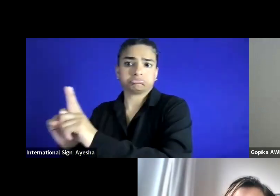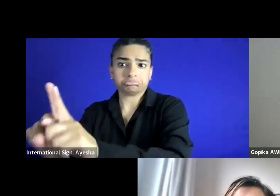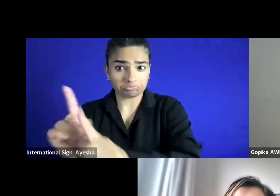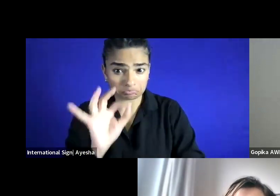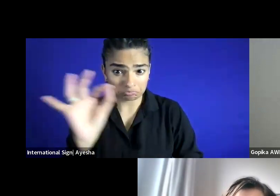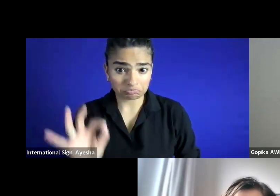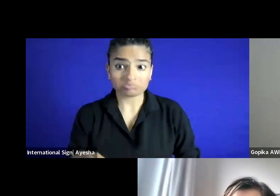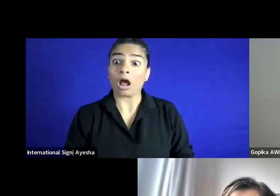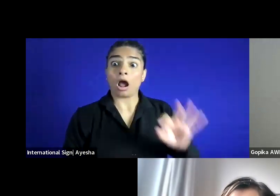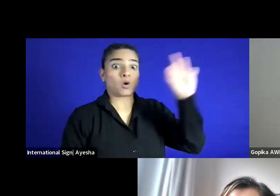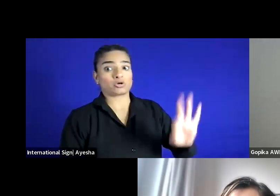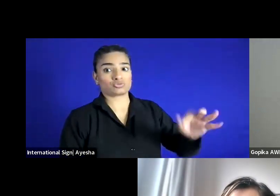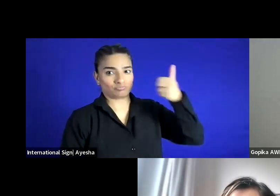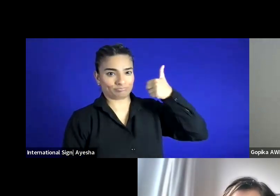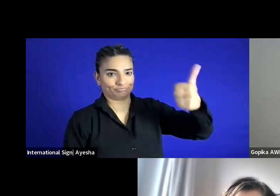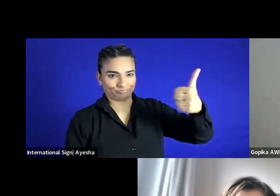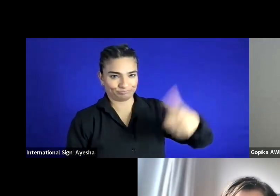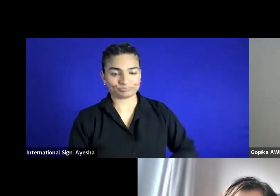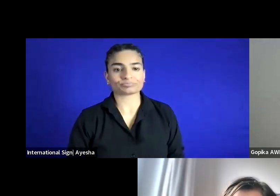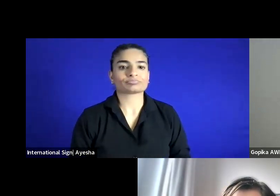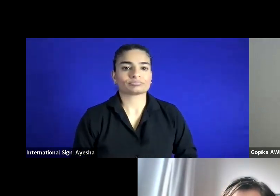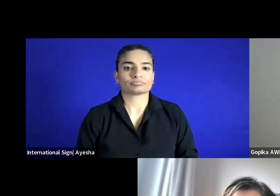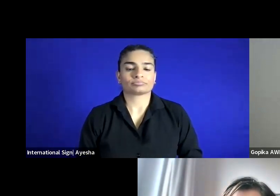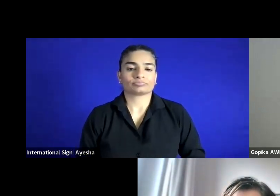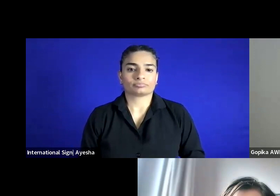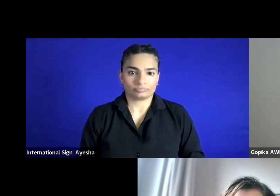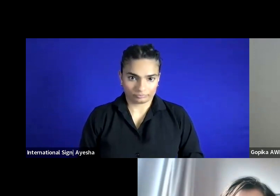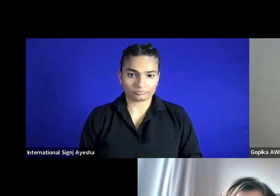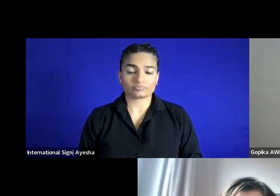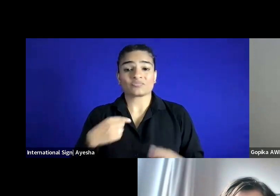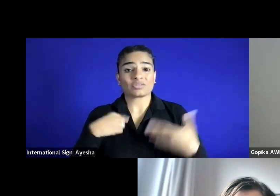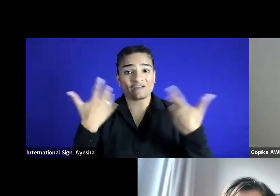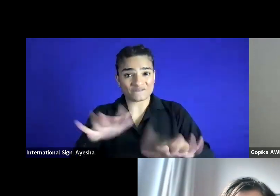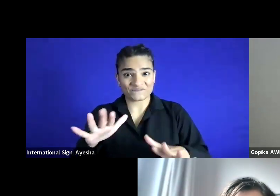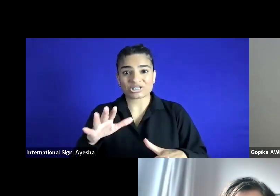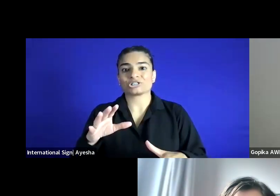It's a great kind of question that we've been asked. And we are actually, figuring that out.